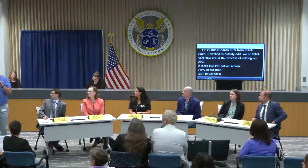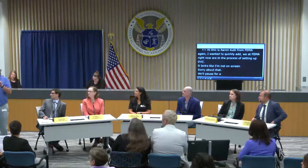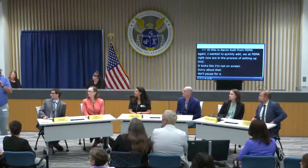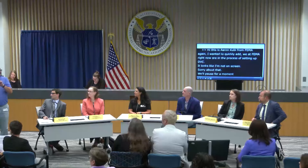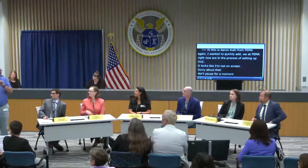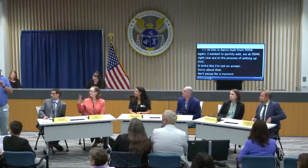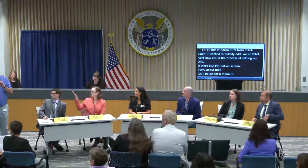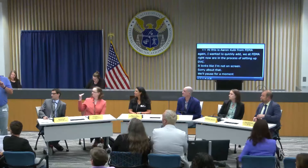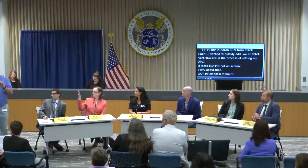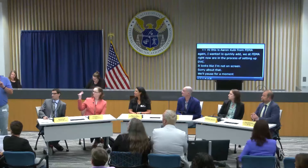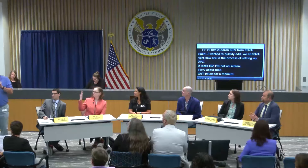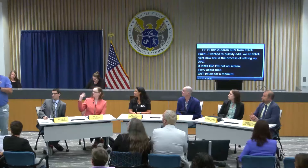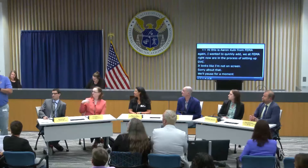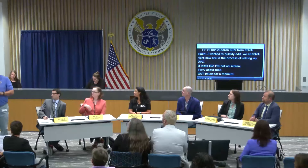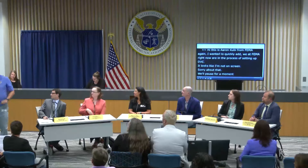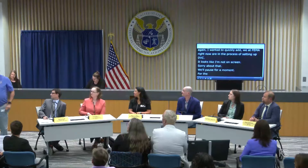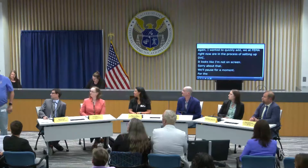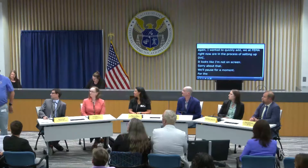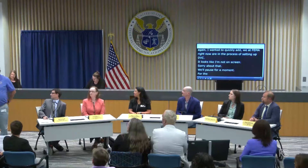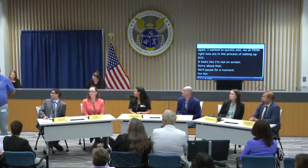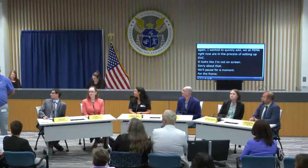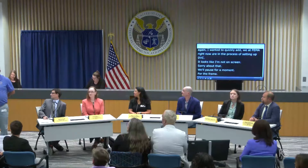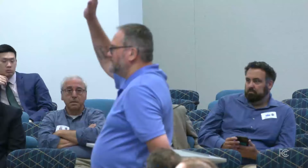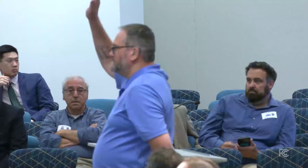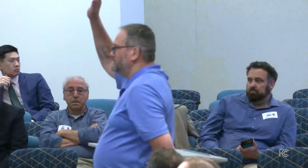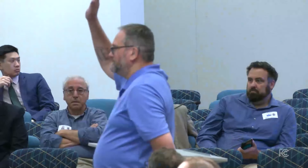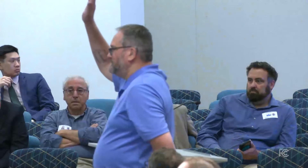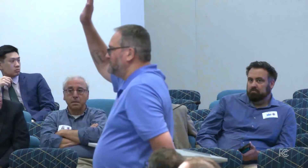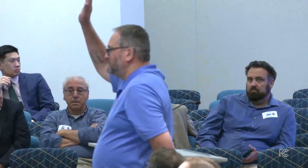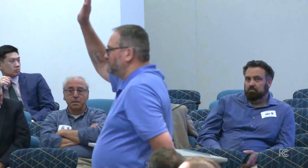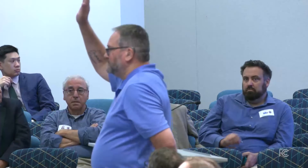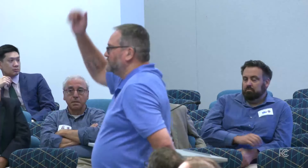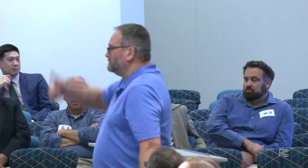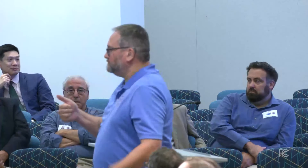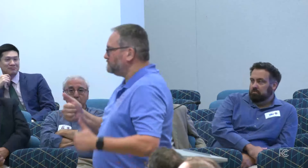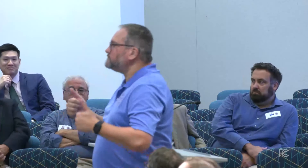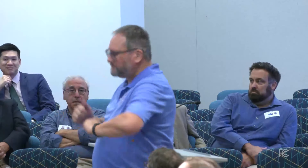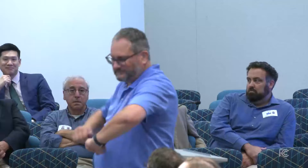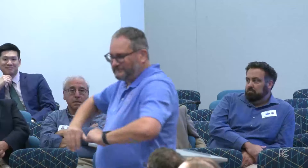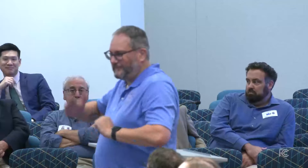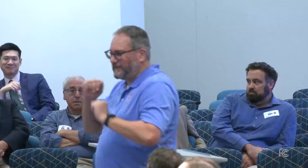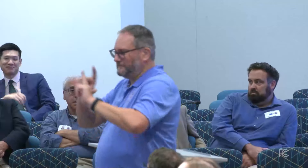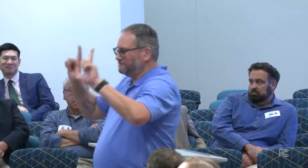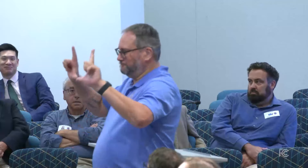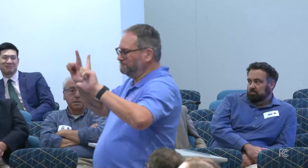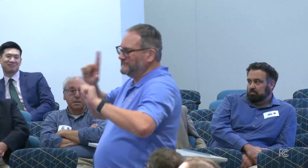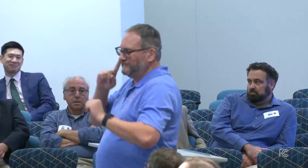WE'LL PAUSE FOR A MOMENT. FOR THE FRAME. RAISE YOUR HAND, AARON.